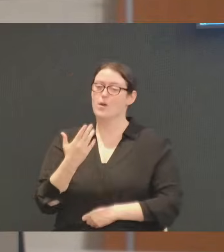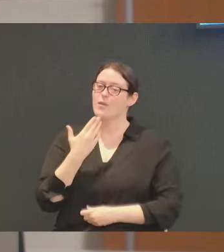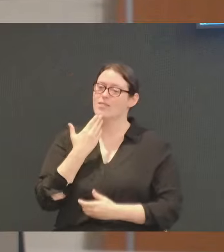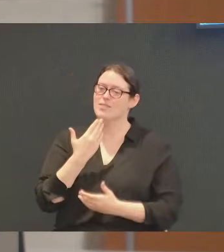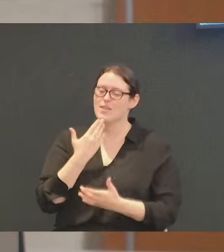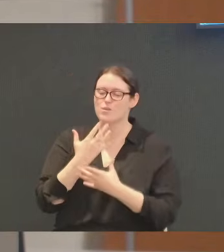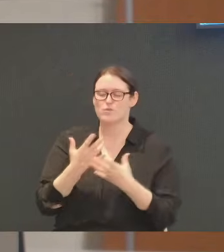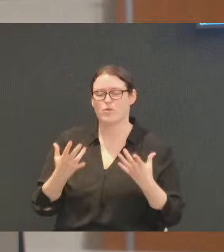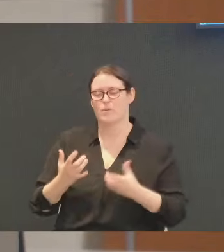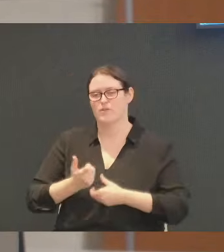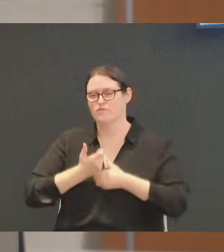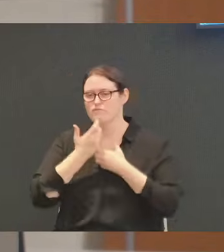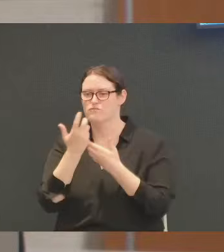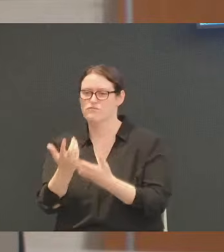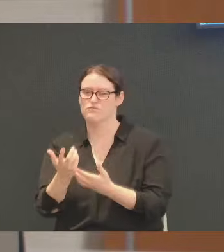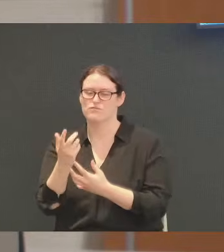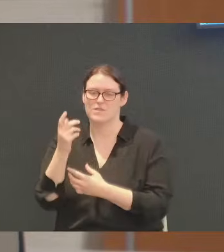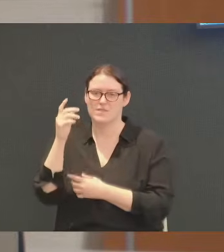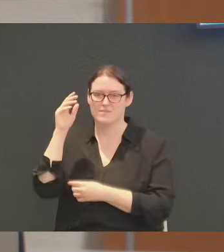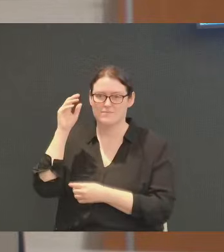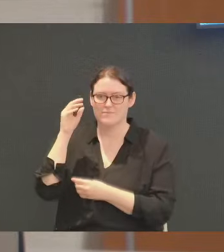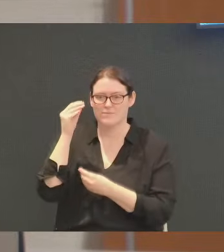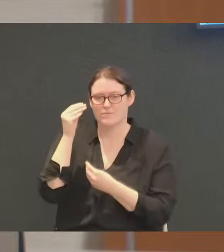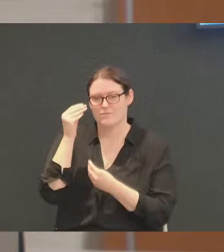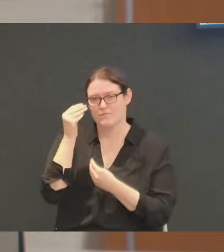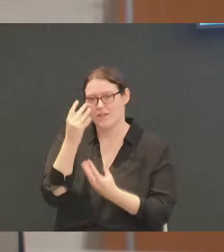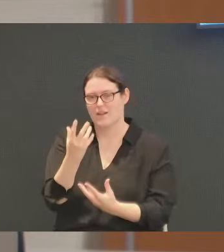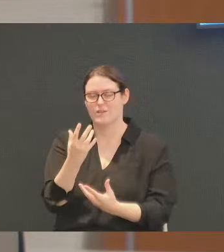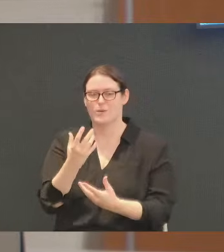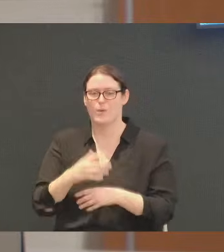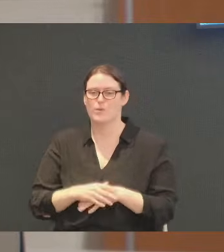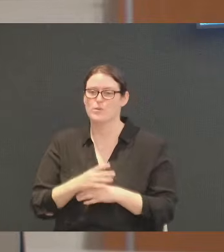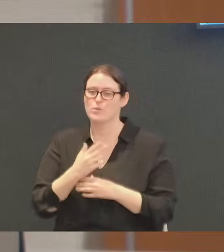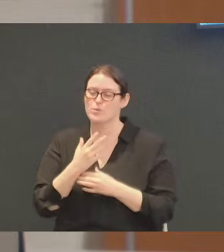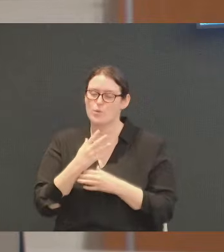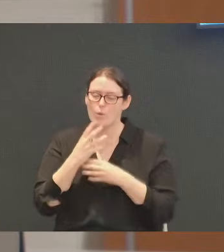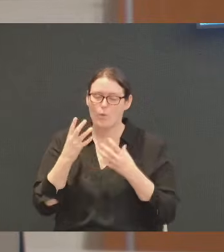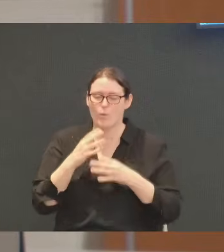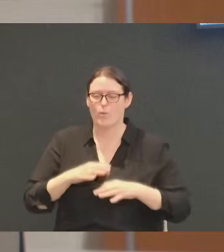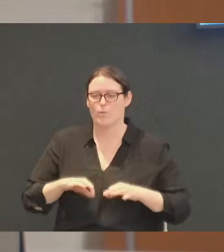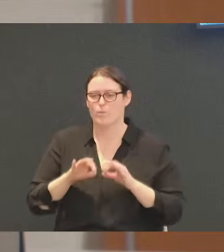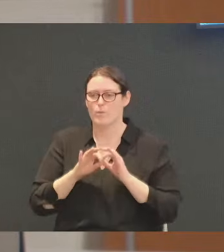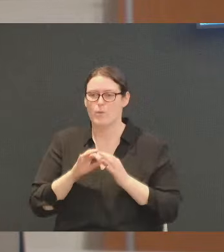testimony. It's very very helpful as we try to make this very difficult decision. So thank you